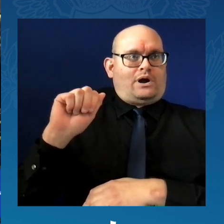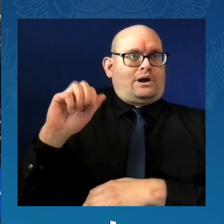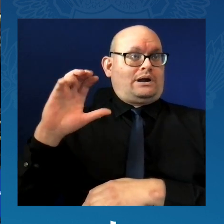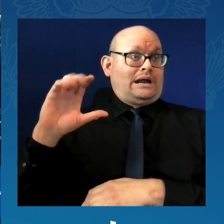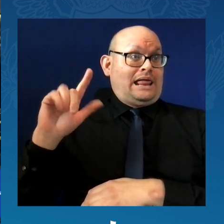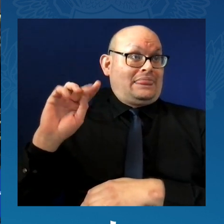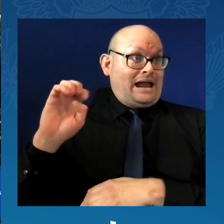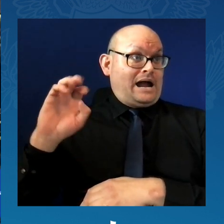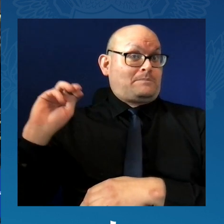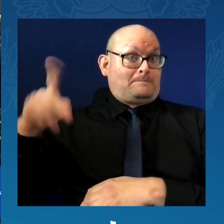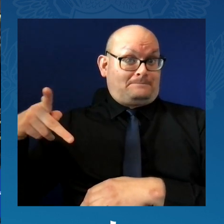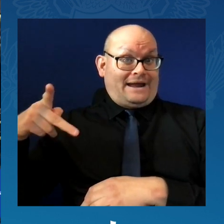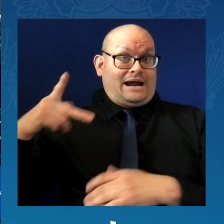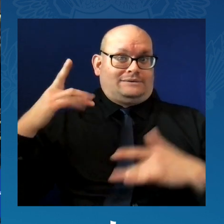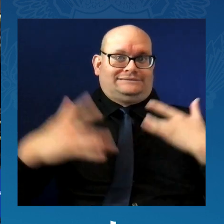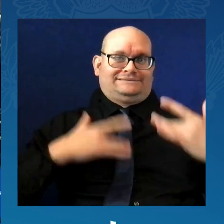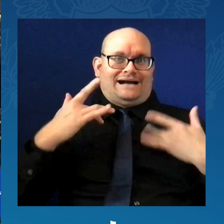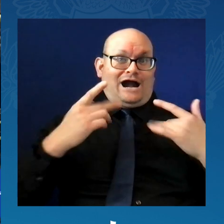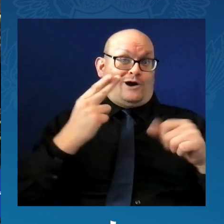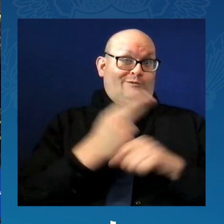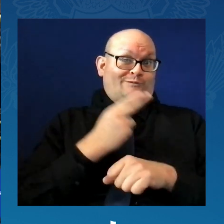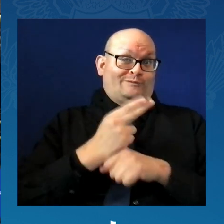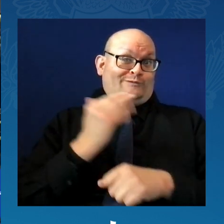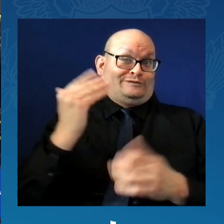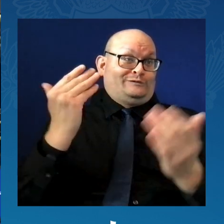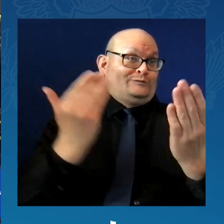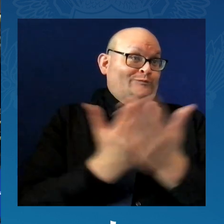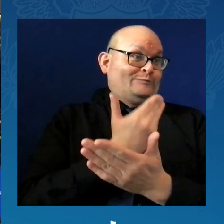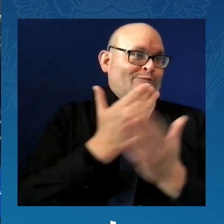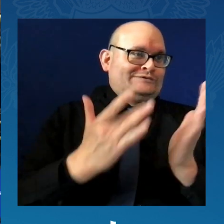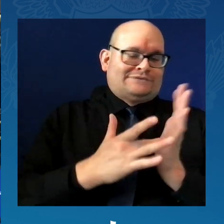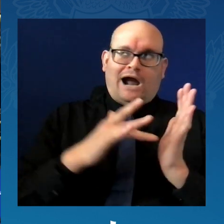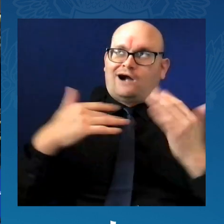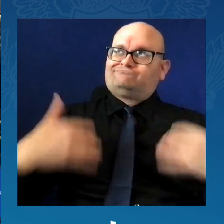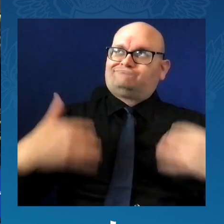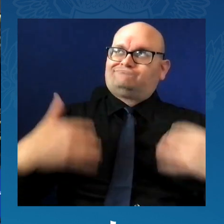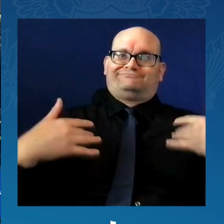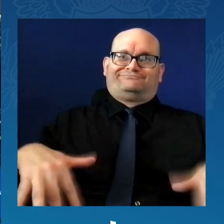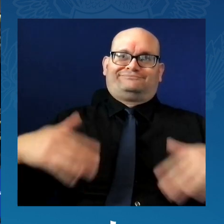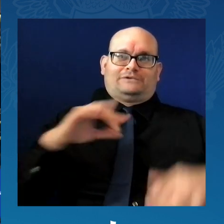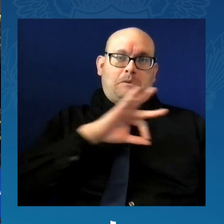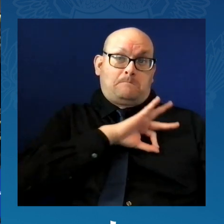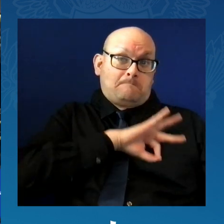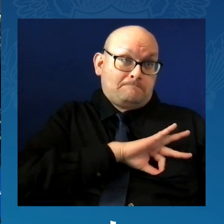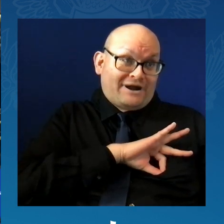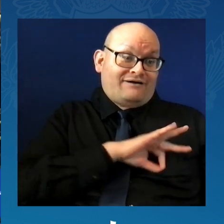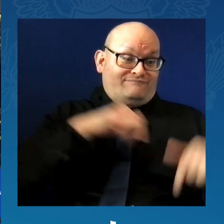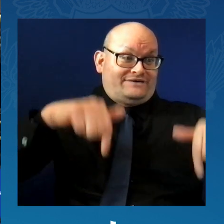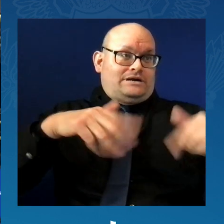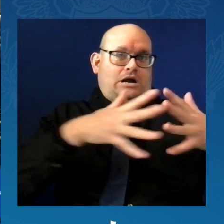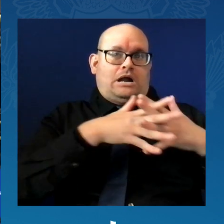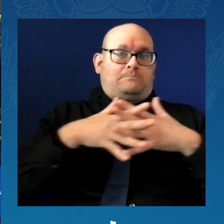and working together for the benefit of the American people. Thank you very much for your leadership, Madam Vice-President.